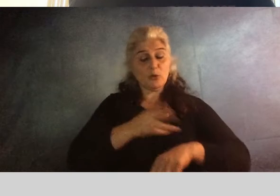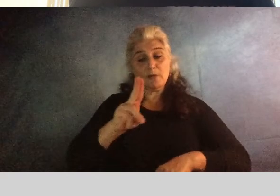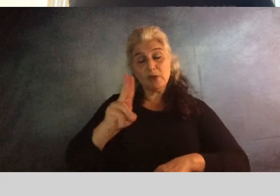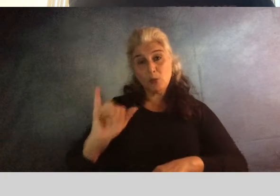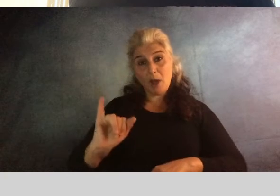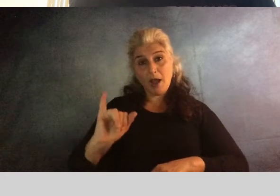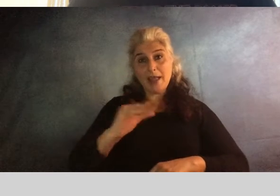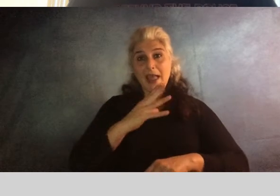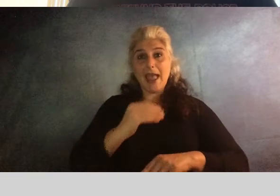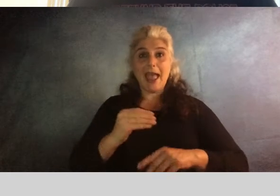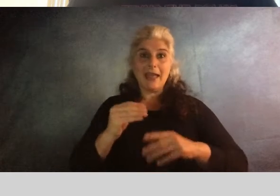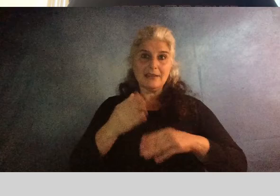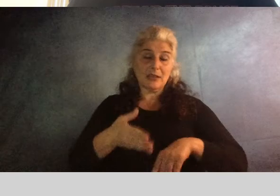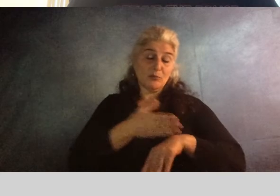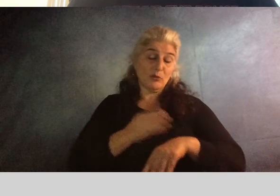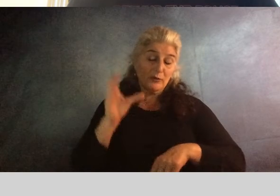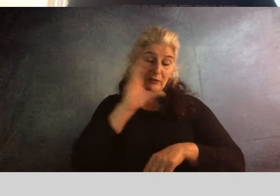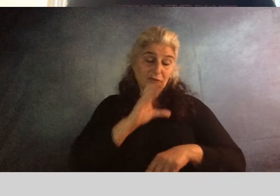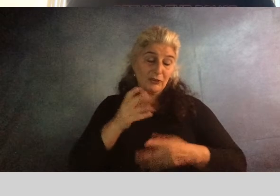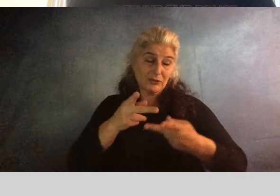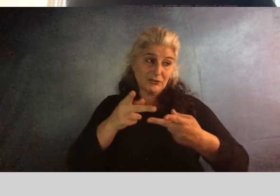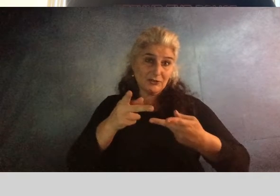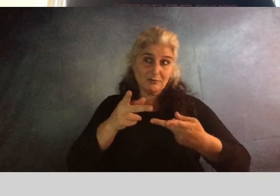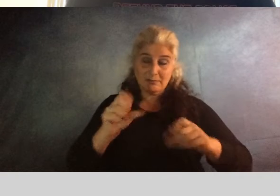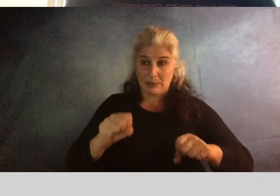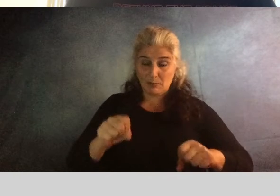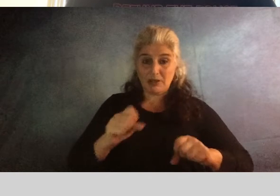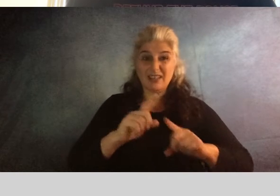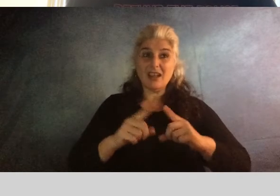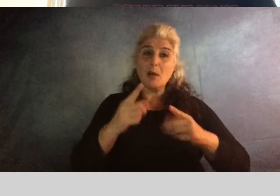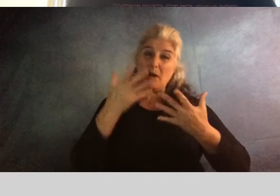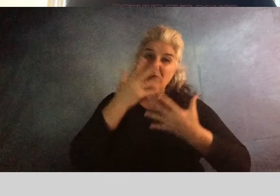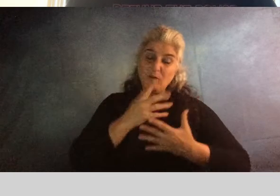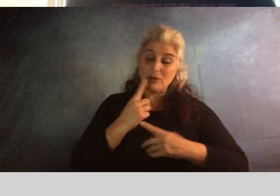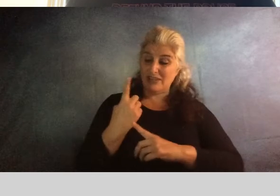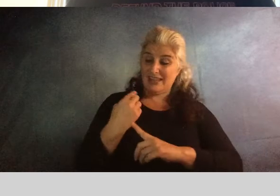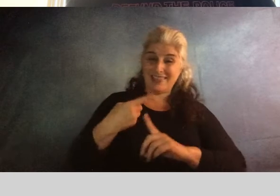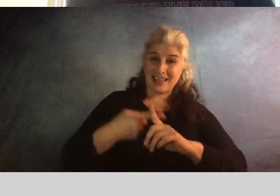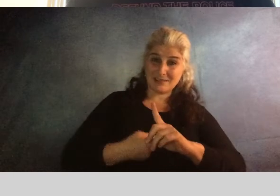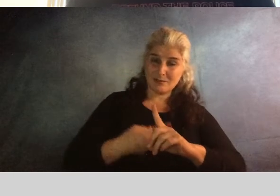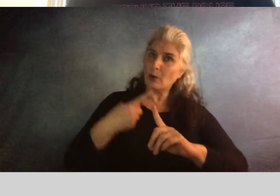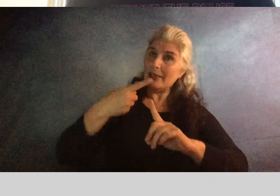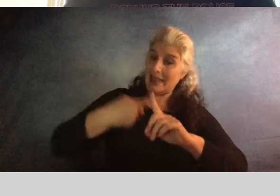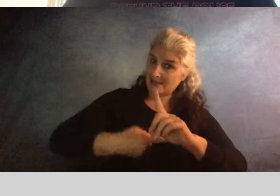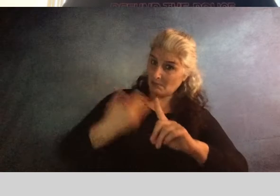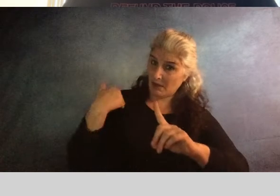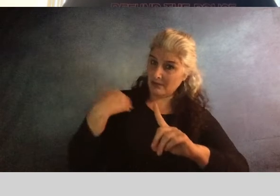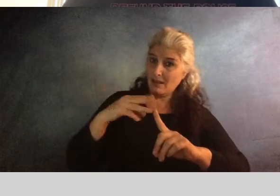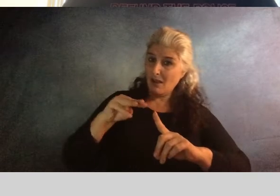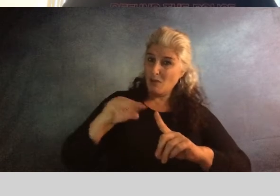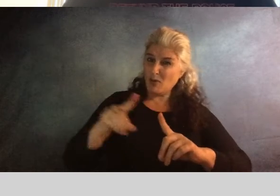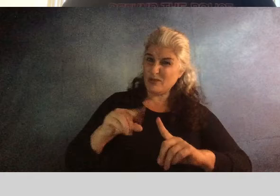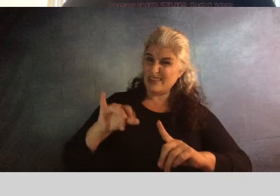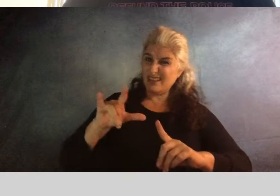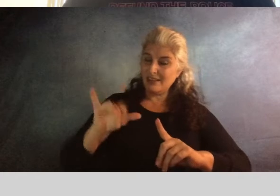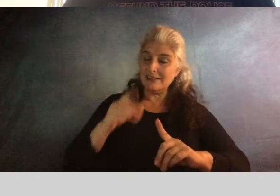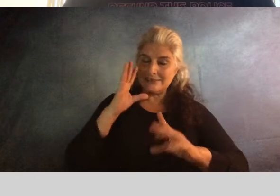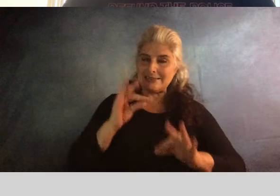Unfortunately, Mozilla has paused this program as of last month and isn't making any new awards this year. Check out mozilla.org/moss